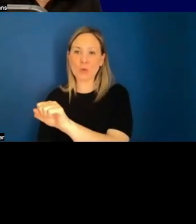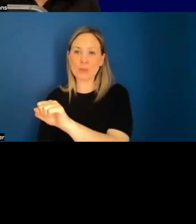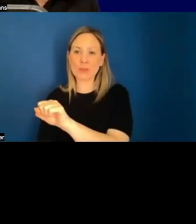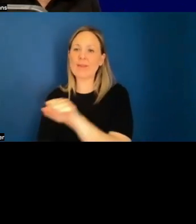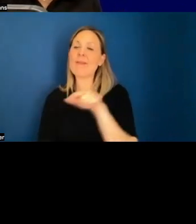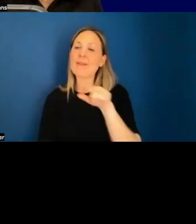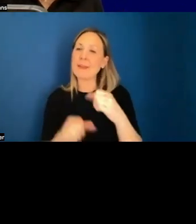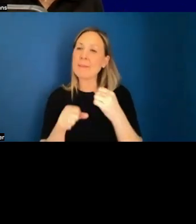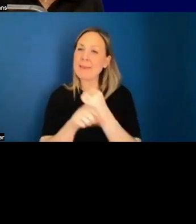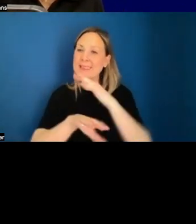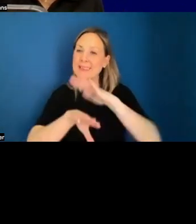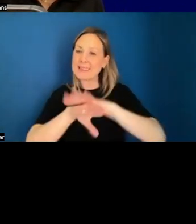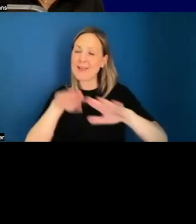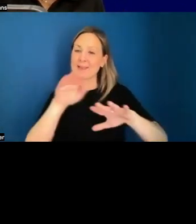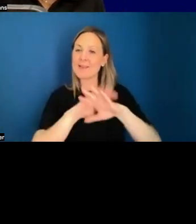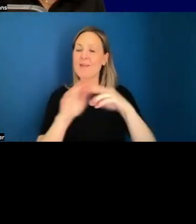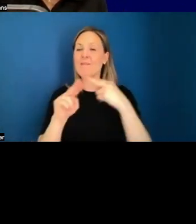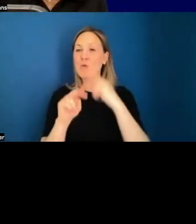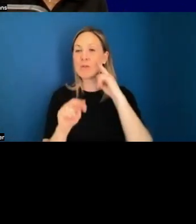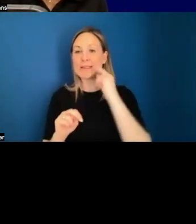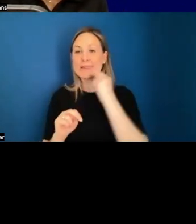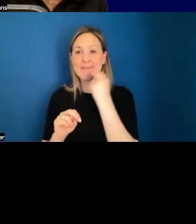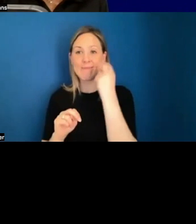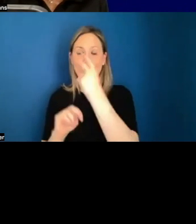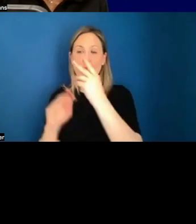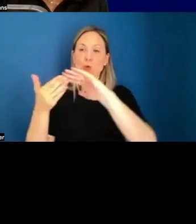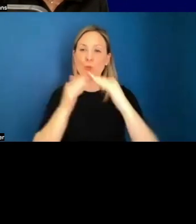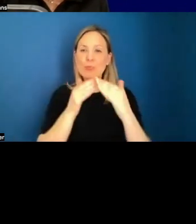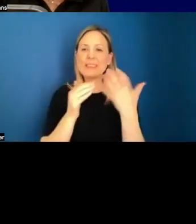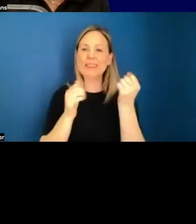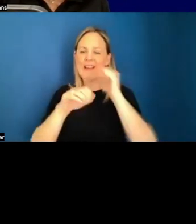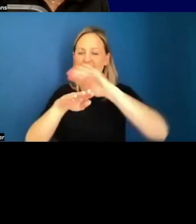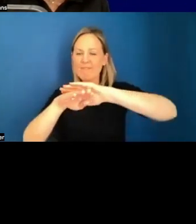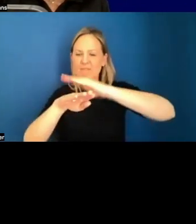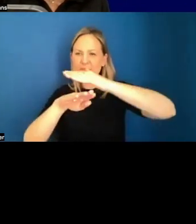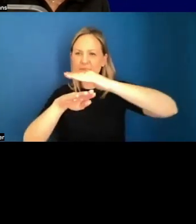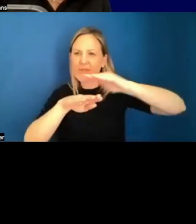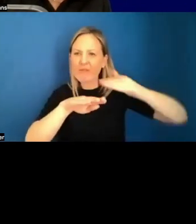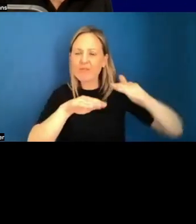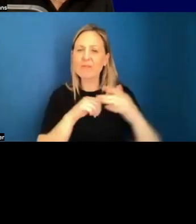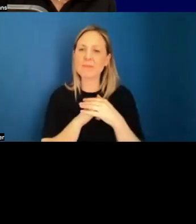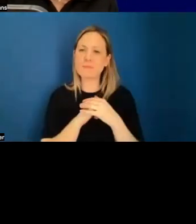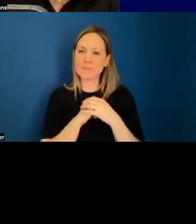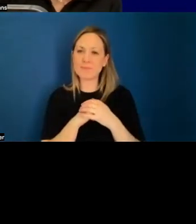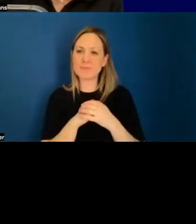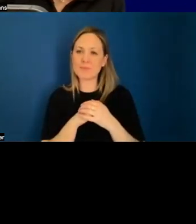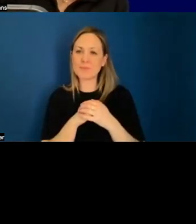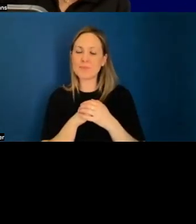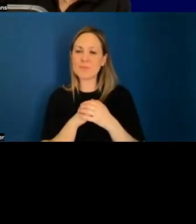community by adding textures and raised outlines for tactile tracing. Additionally I have used